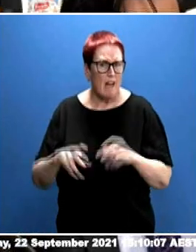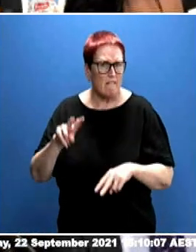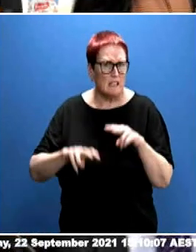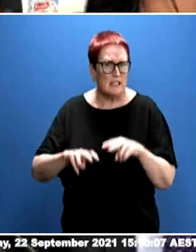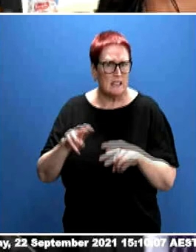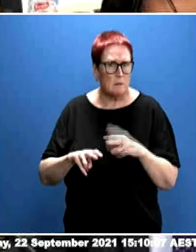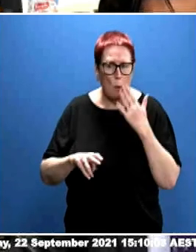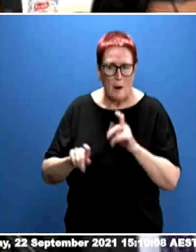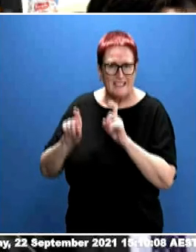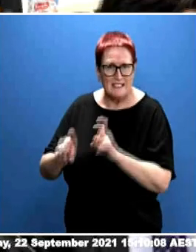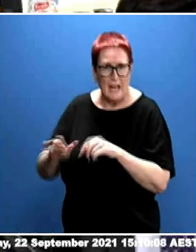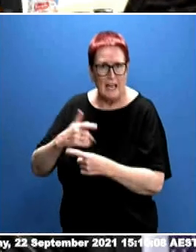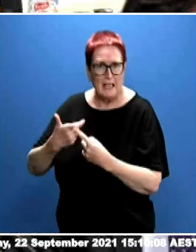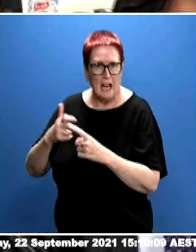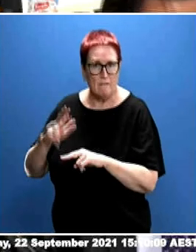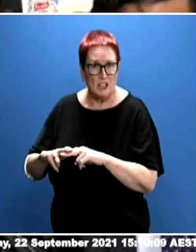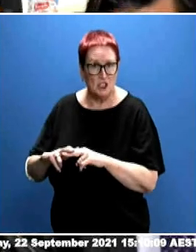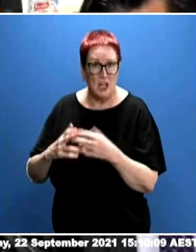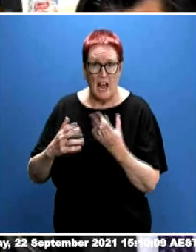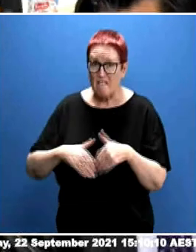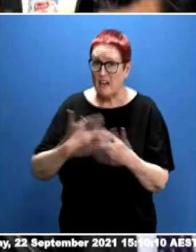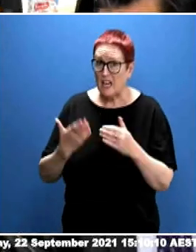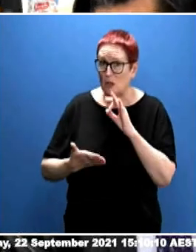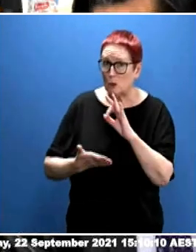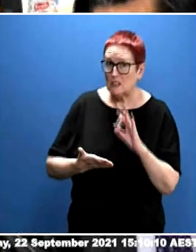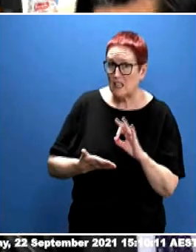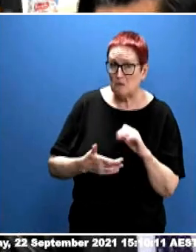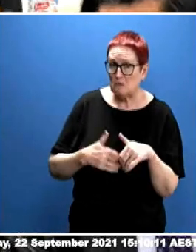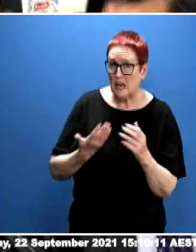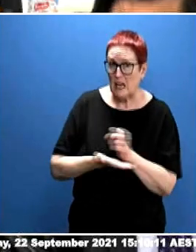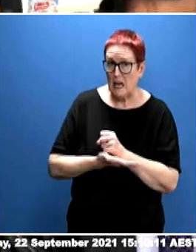their stay in the Kath French Centre? Do you have any percentage? No, I'm sorry, I don't.